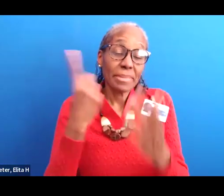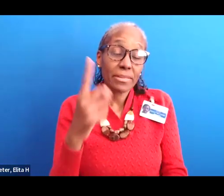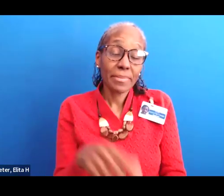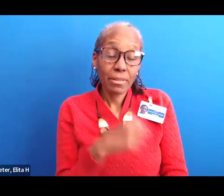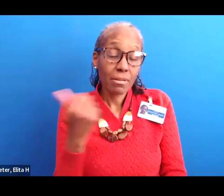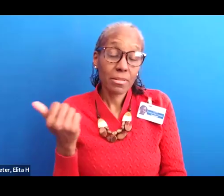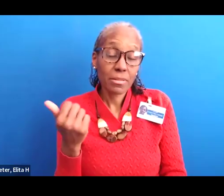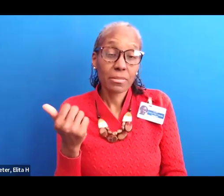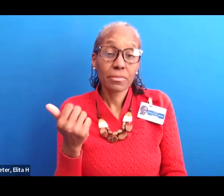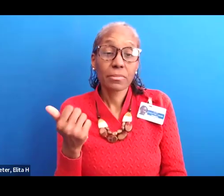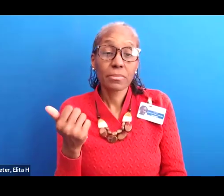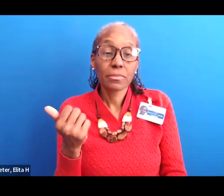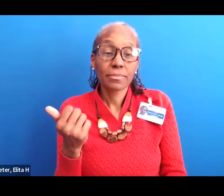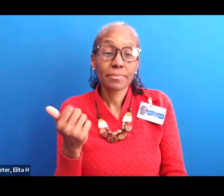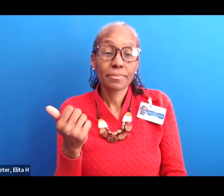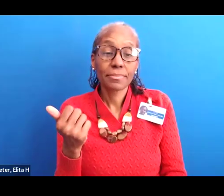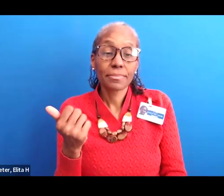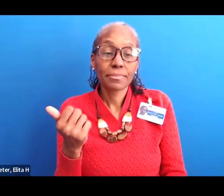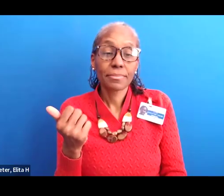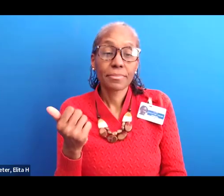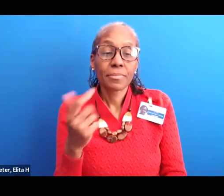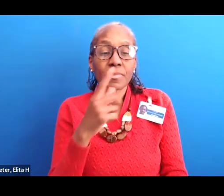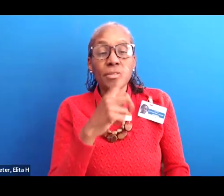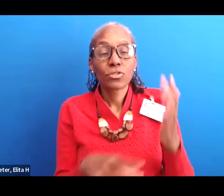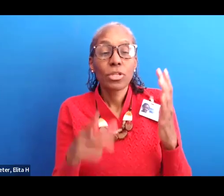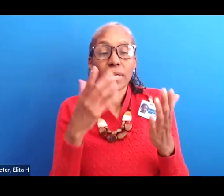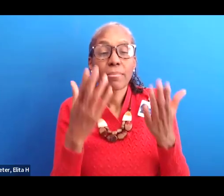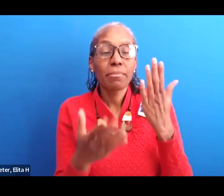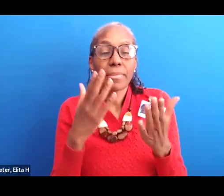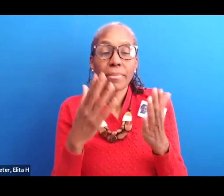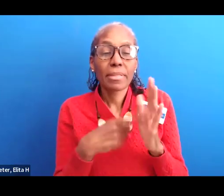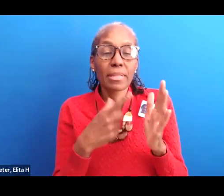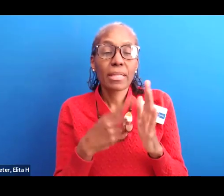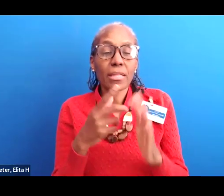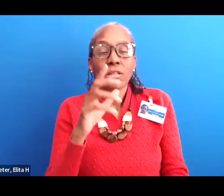You might want to check. It could be something like restless leg syndrome.